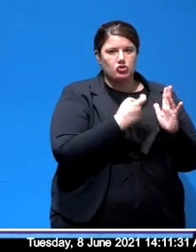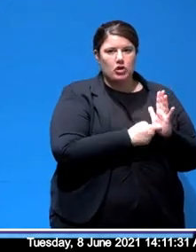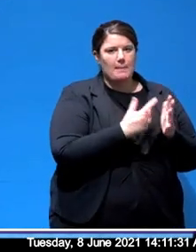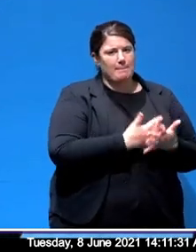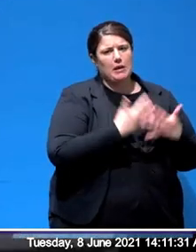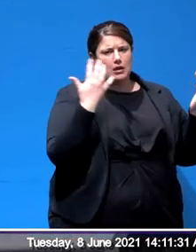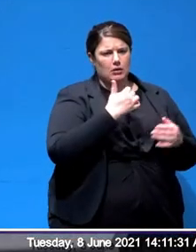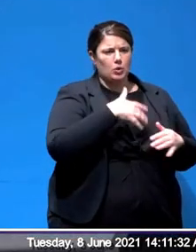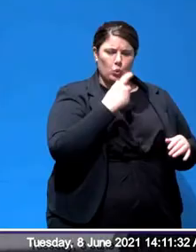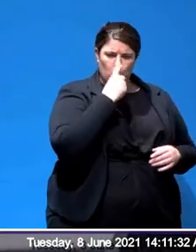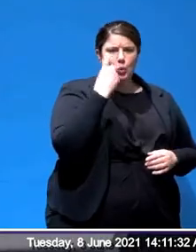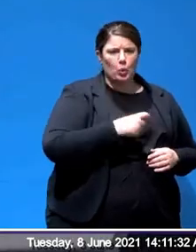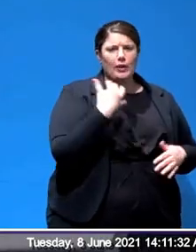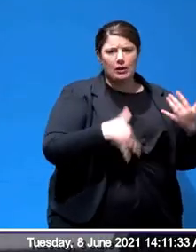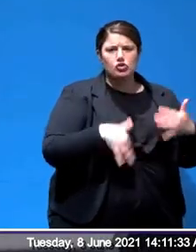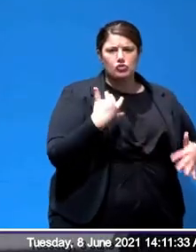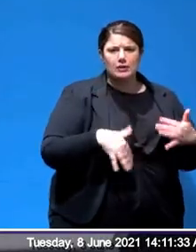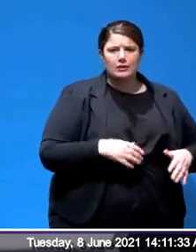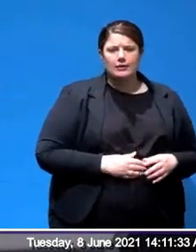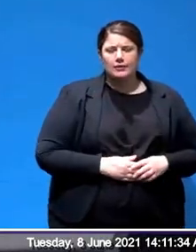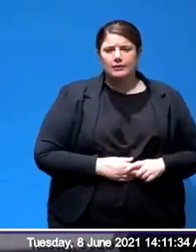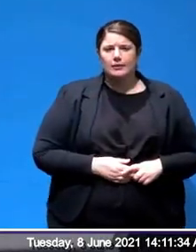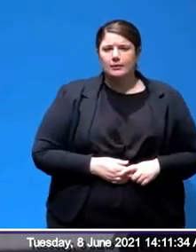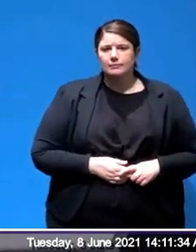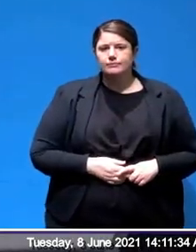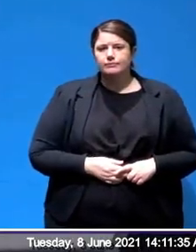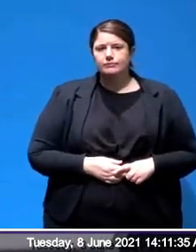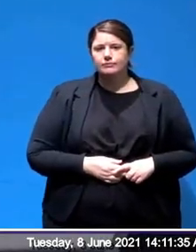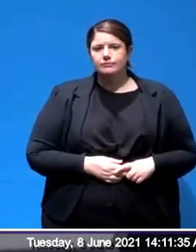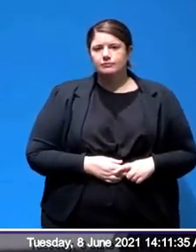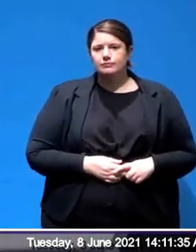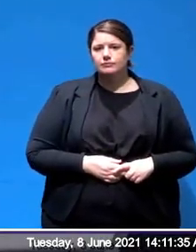Can you tell the Commissioners why it is that a major